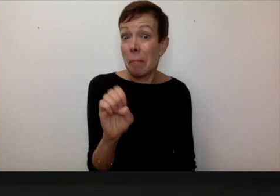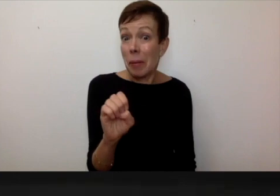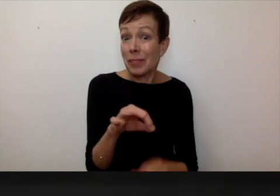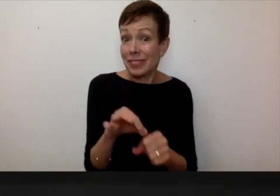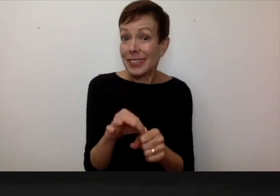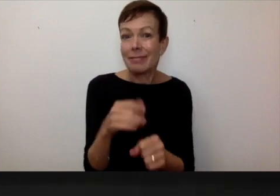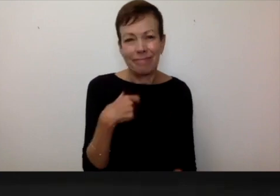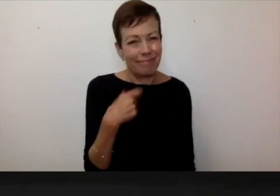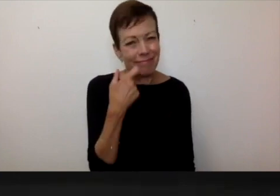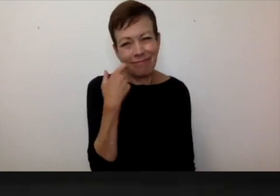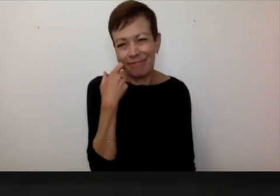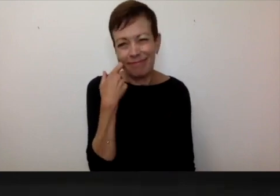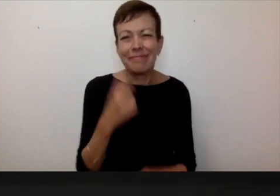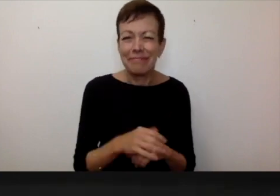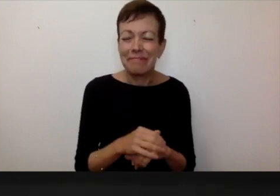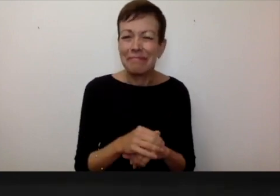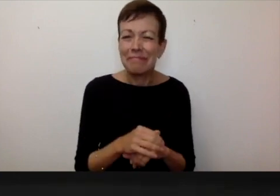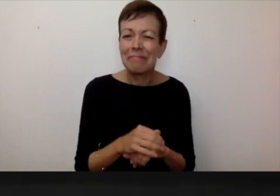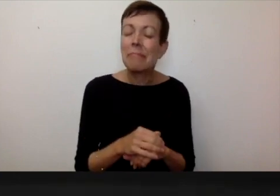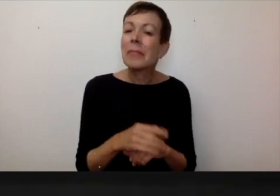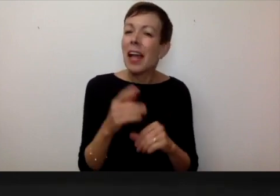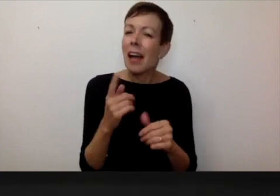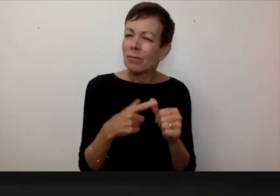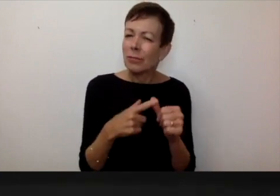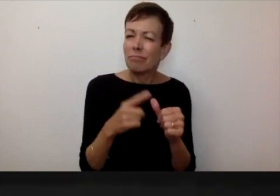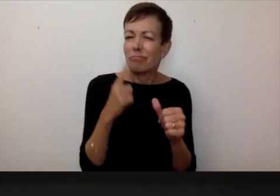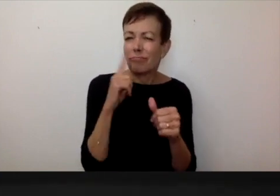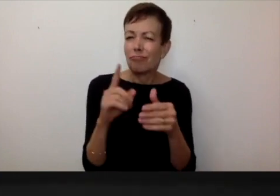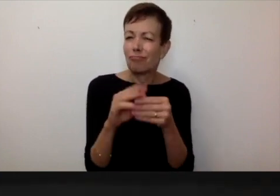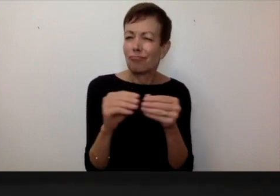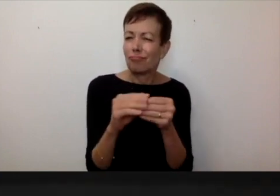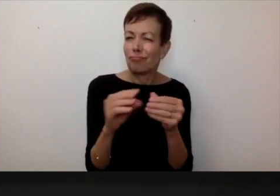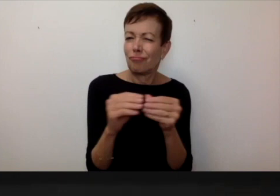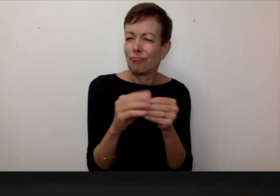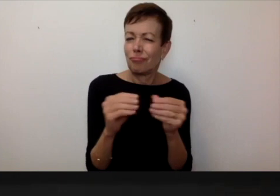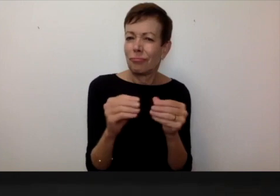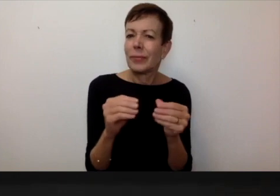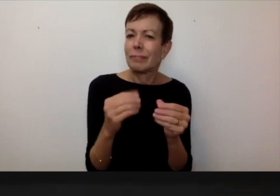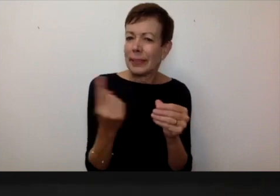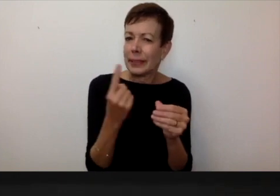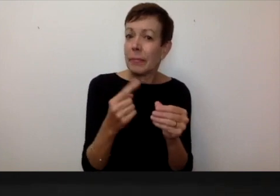bit of time to actually share a story with you of something that calgary arts development tried